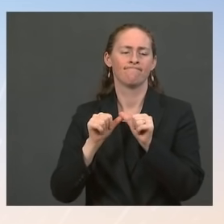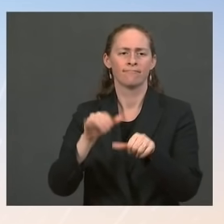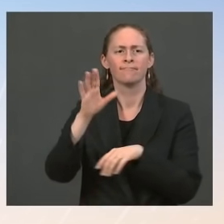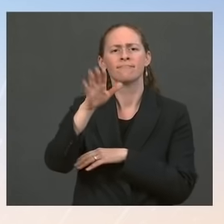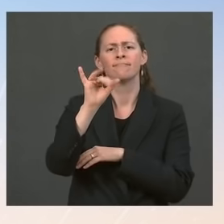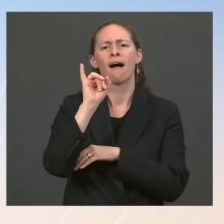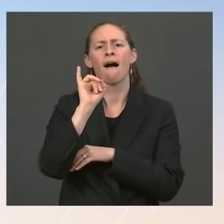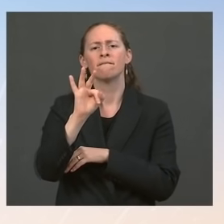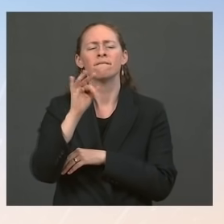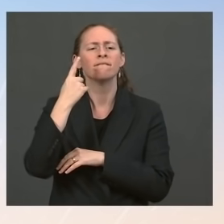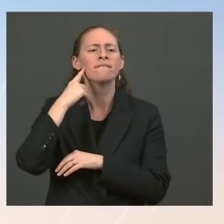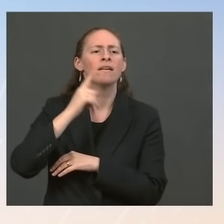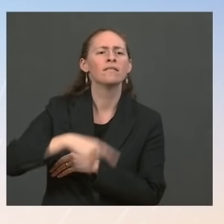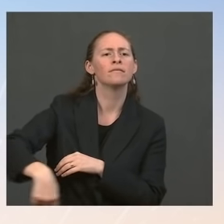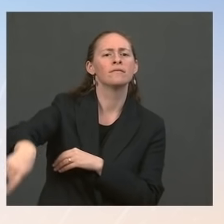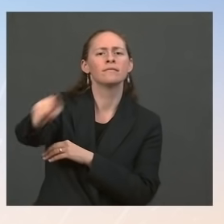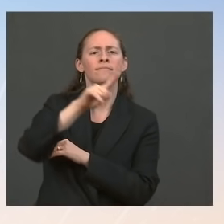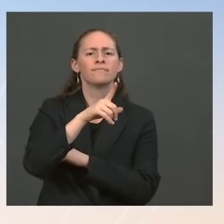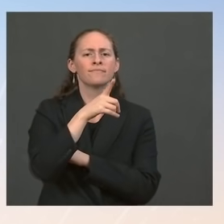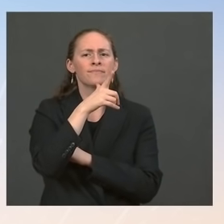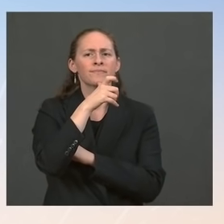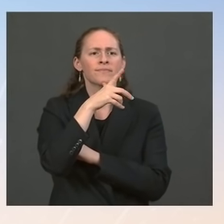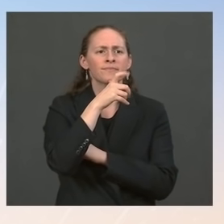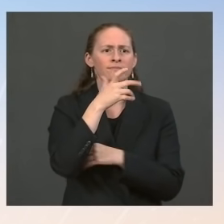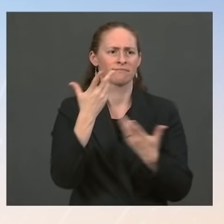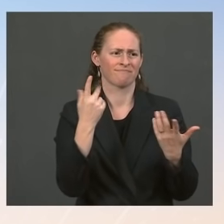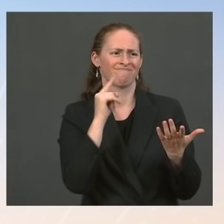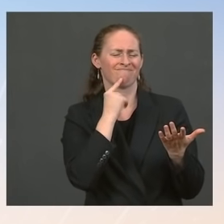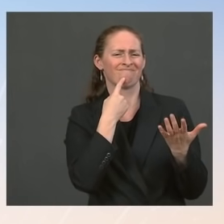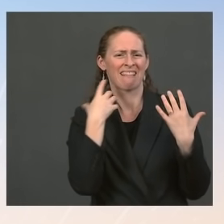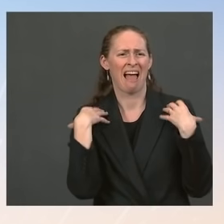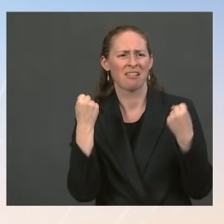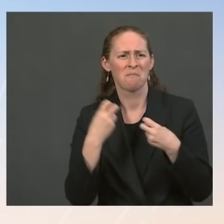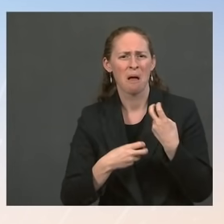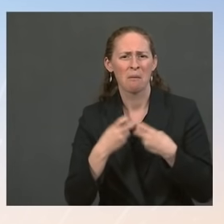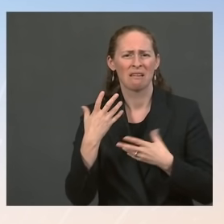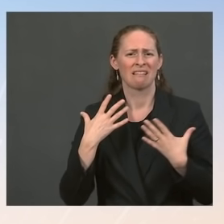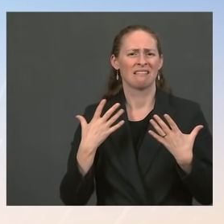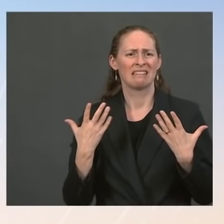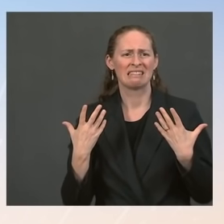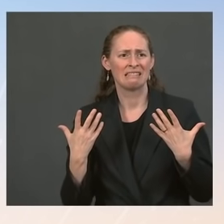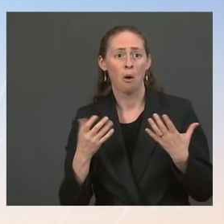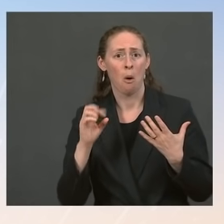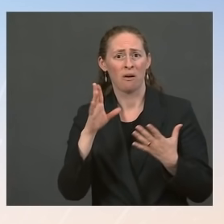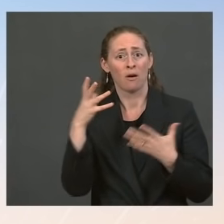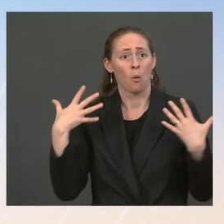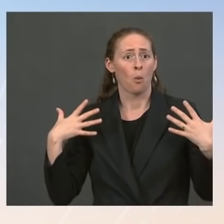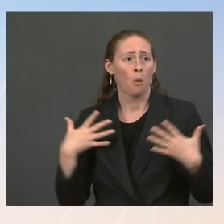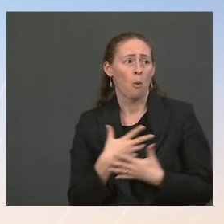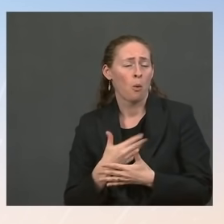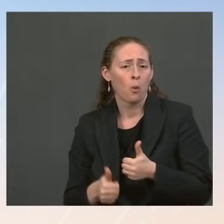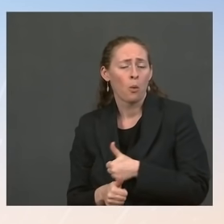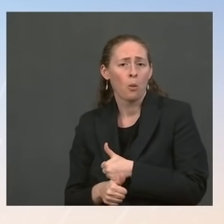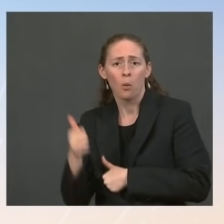if individuals have immediate health concerns, if they are expressing fear. You know, and these are considered and they are --